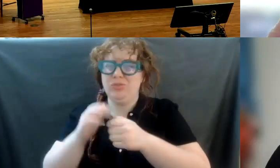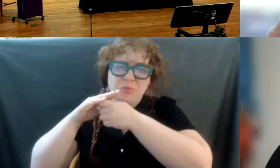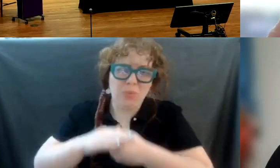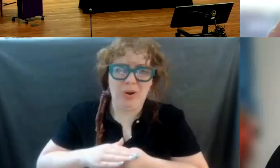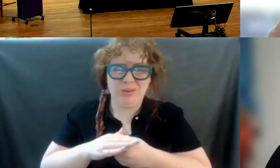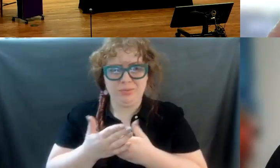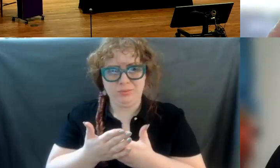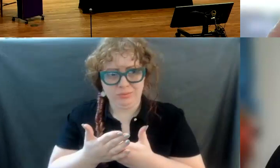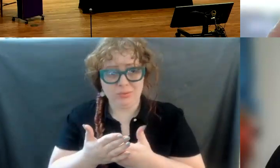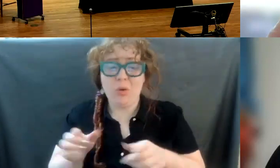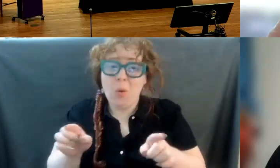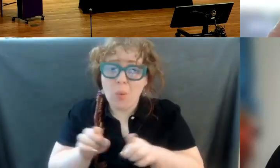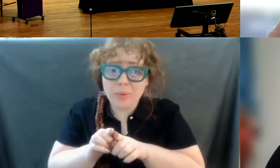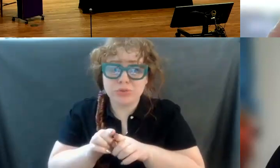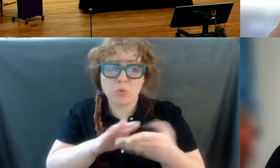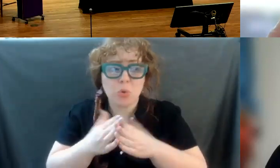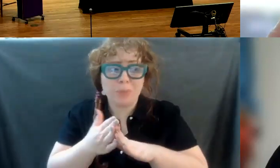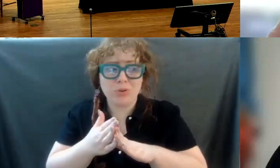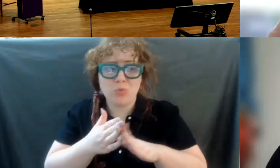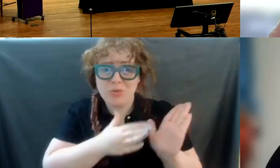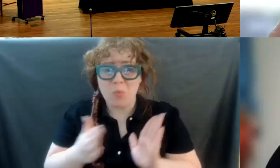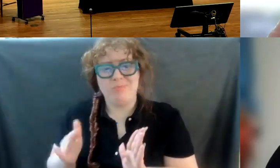Now I want you know, as we've talked a lot about